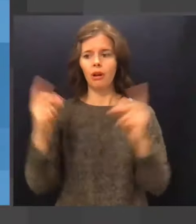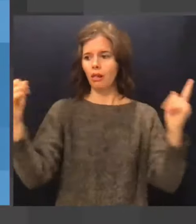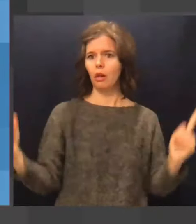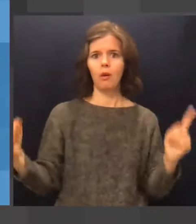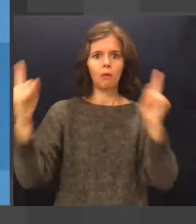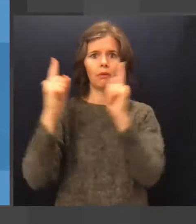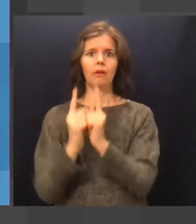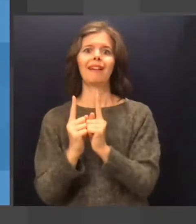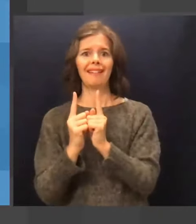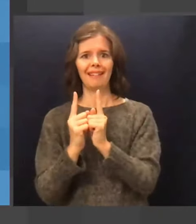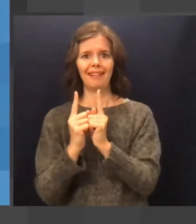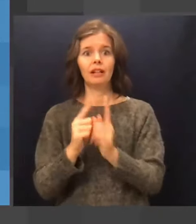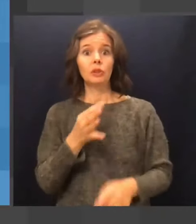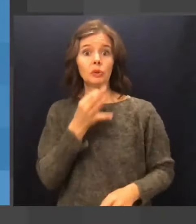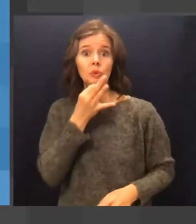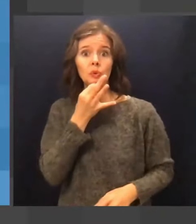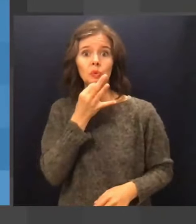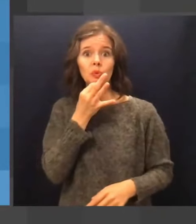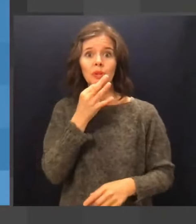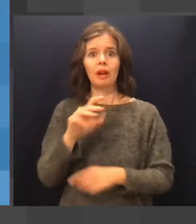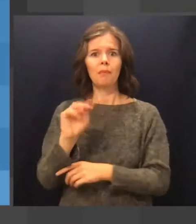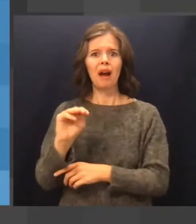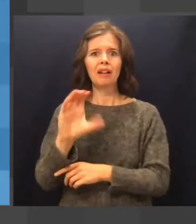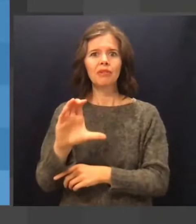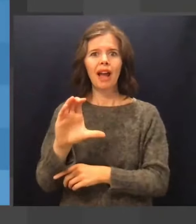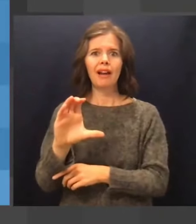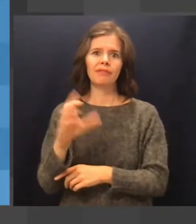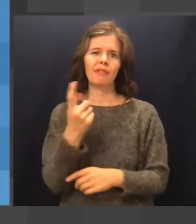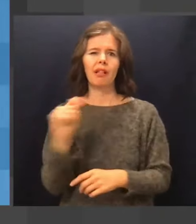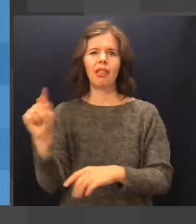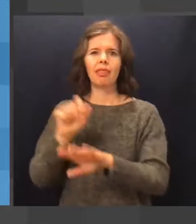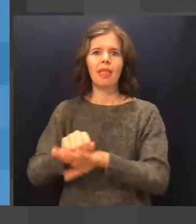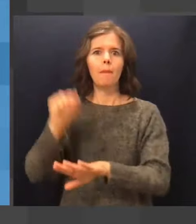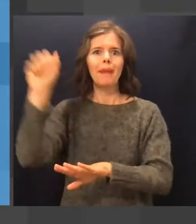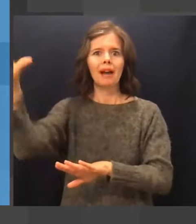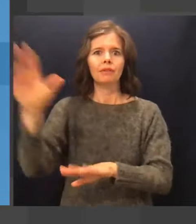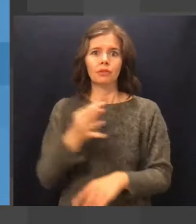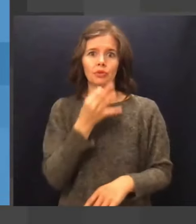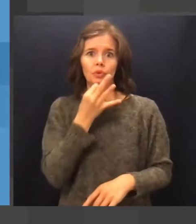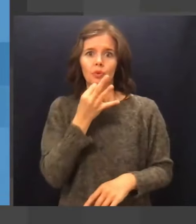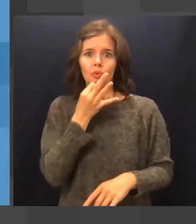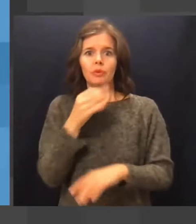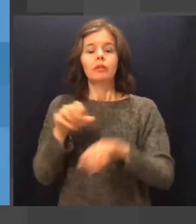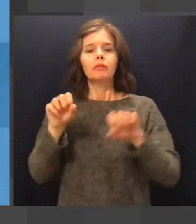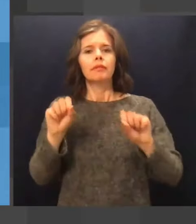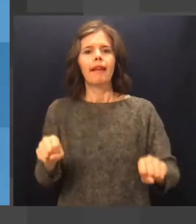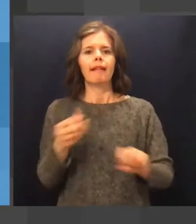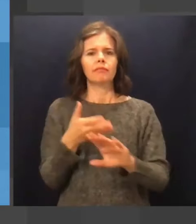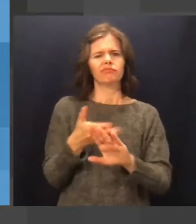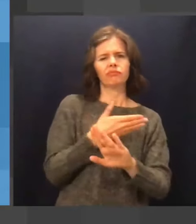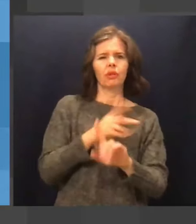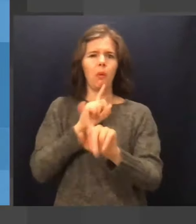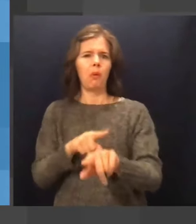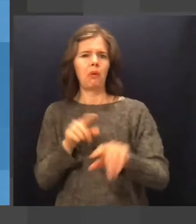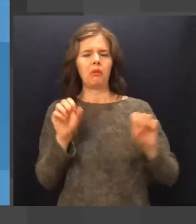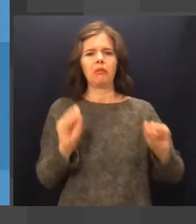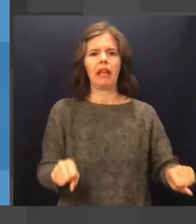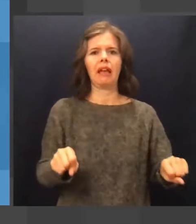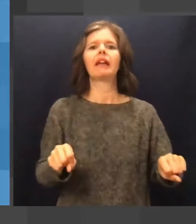"MINECRAFT THE MOUNTAIN". COMING OUT IN 2021 AVAILABLE FOR